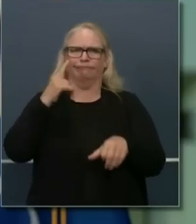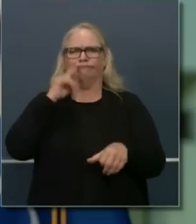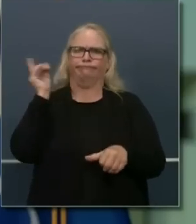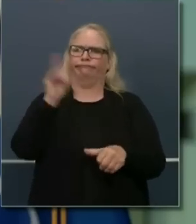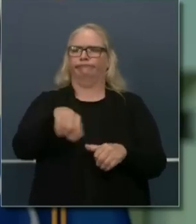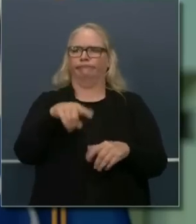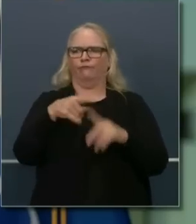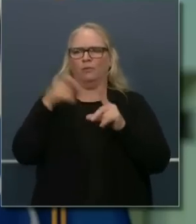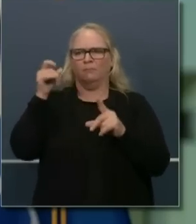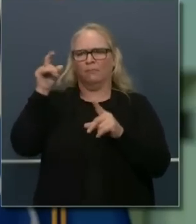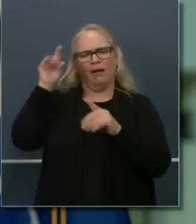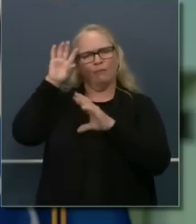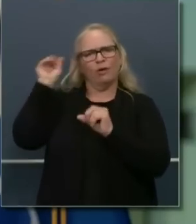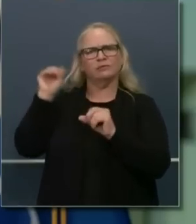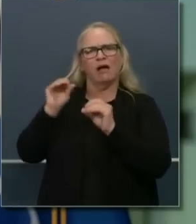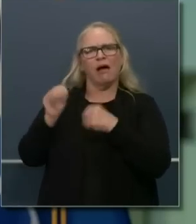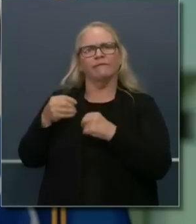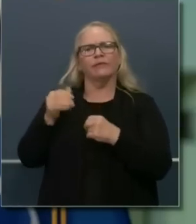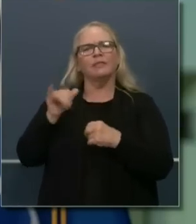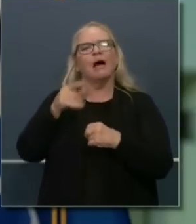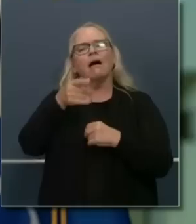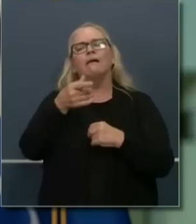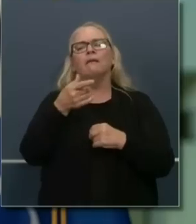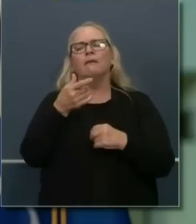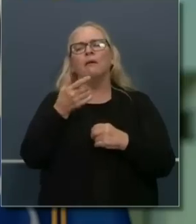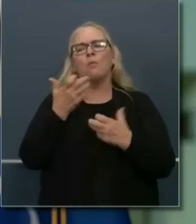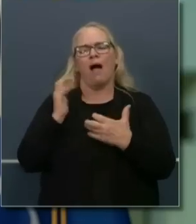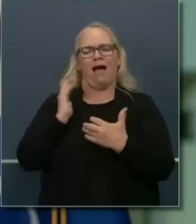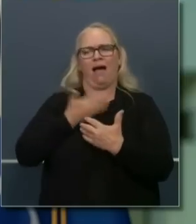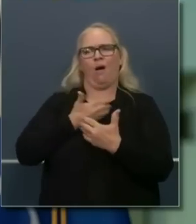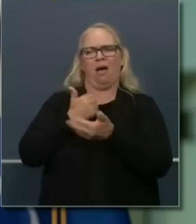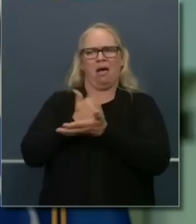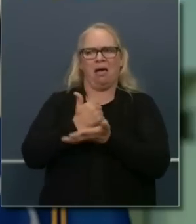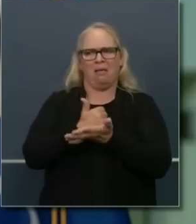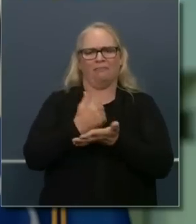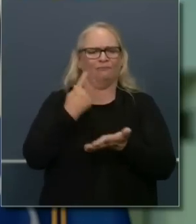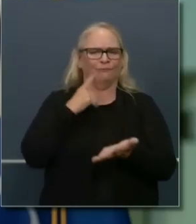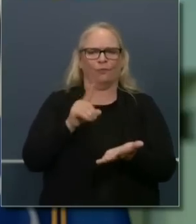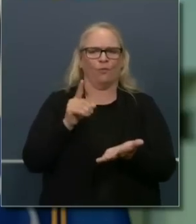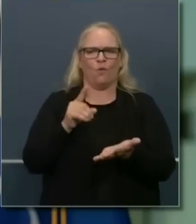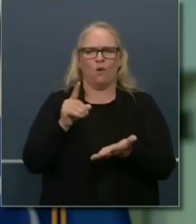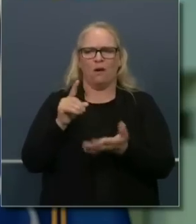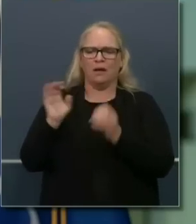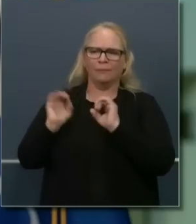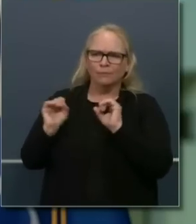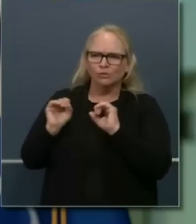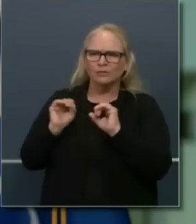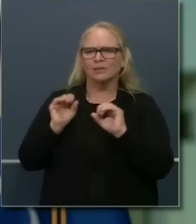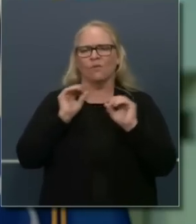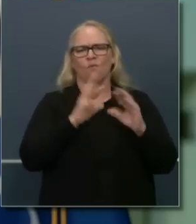HIM AND FIRST AND THE ONLY TIME YOU'LL HAVE A DIRECTIVE FROM THE WHITE HOUSE TO PERSONALLY